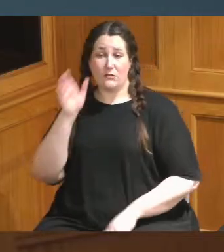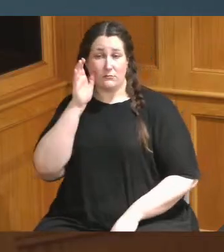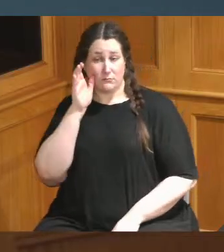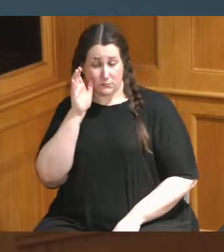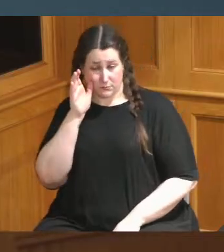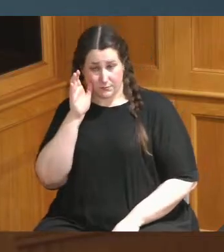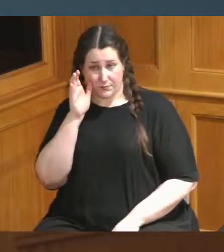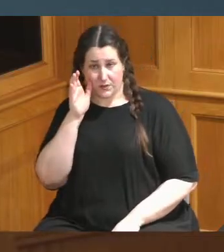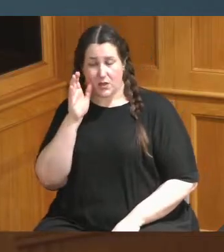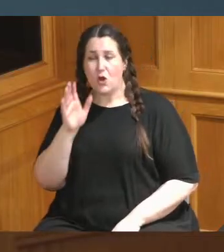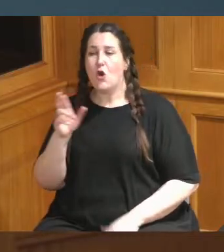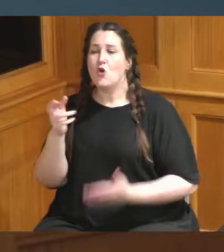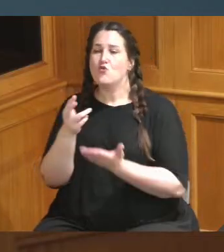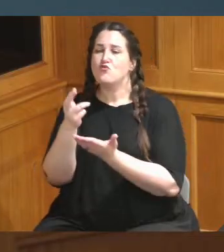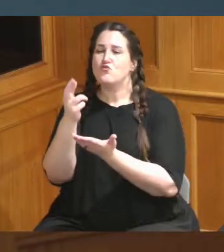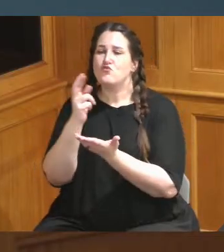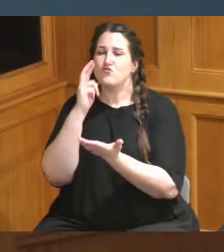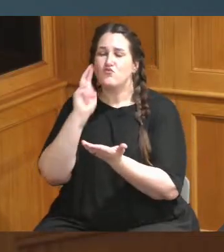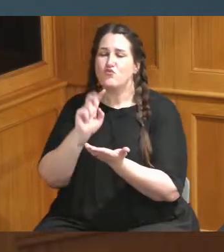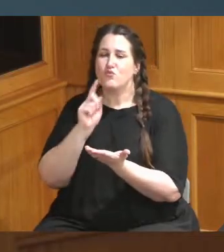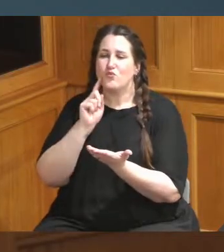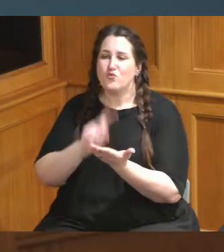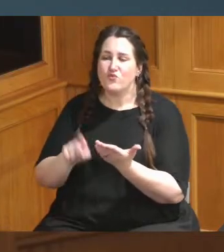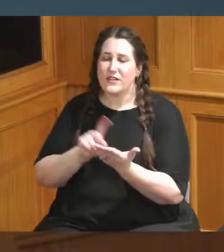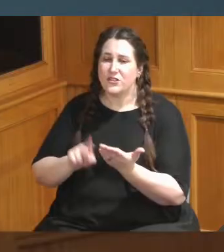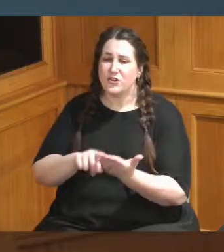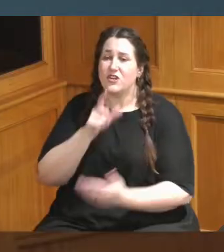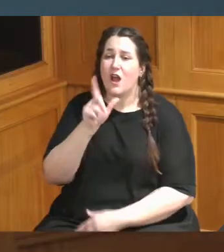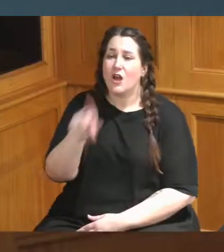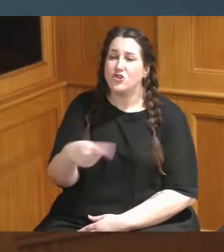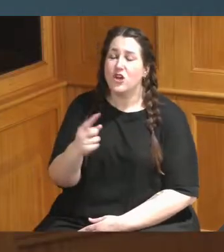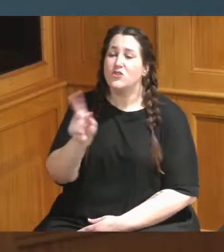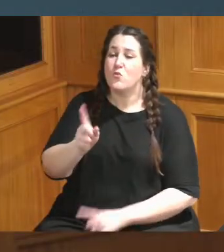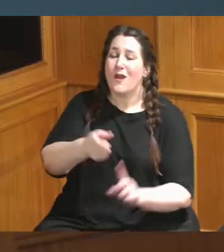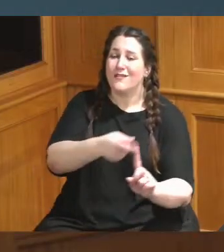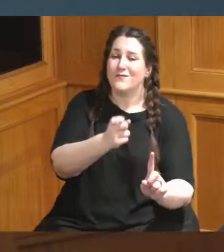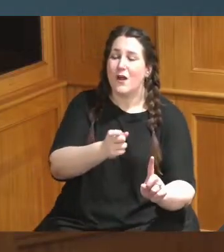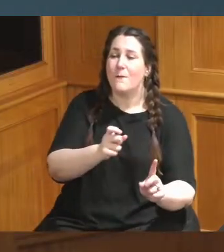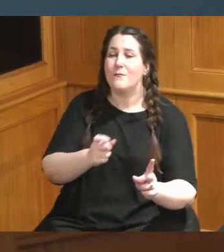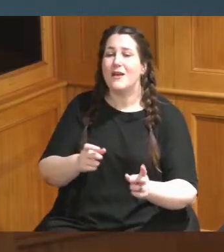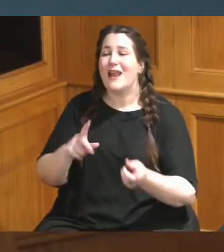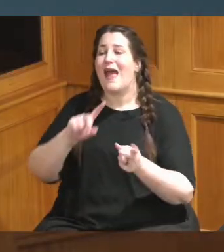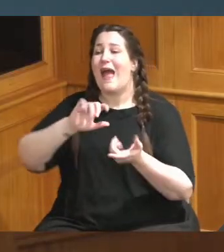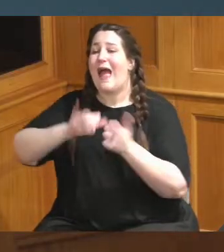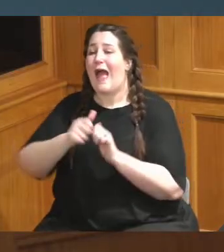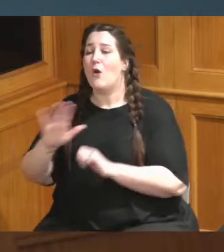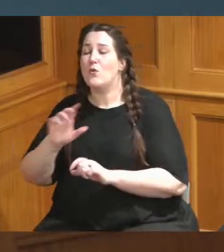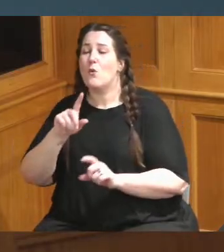do your research about not only where the money is coming from, but how votes are are being taken.